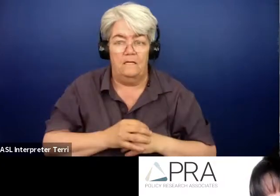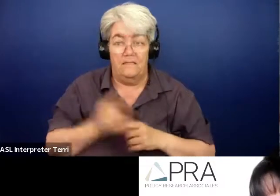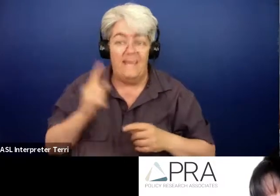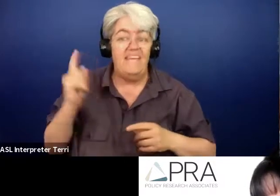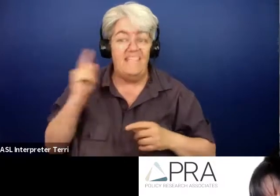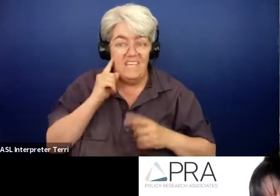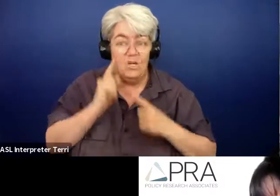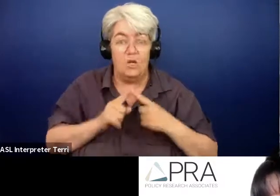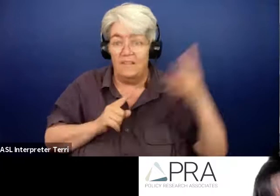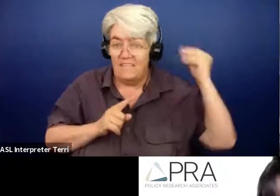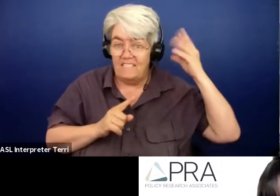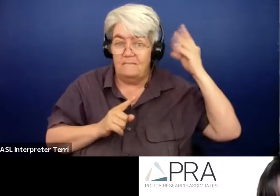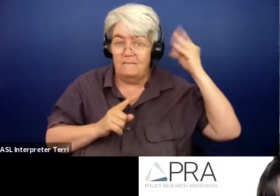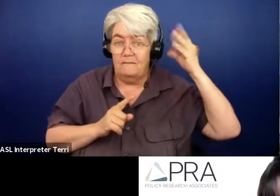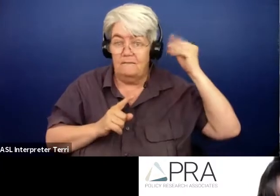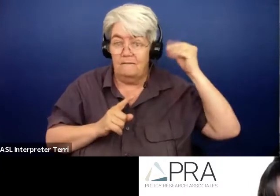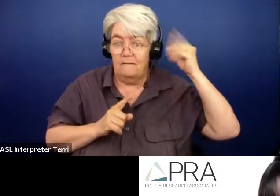person is hearing another voice talking